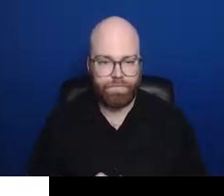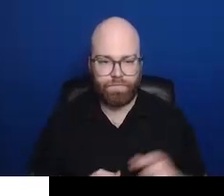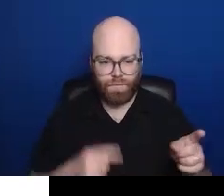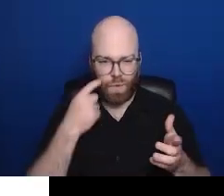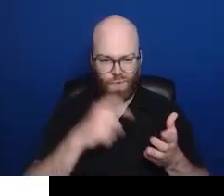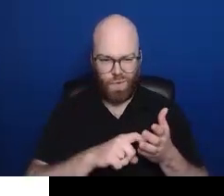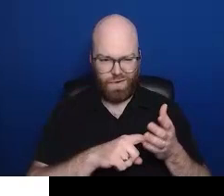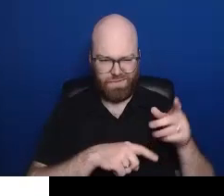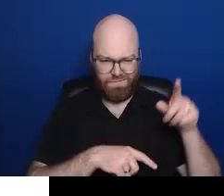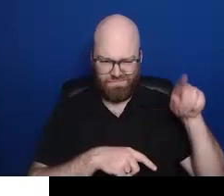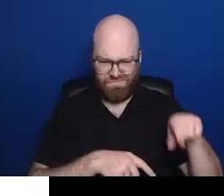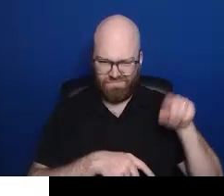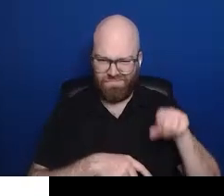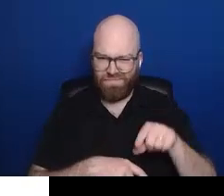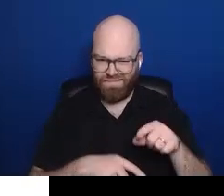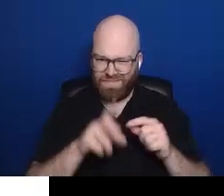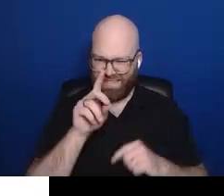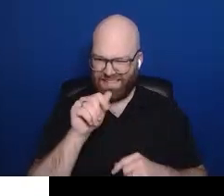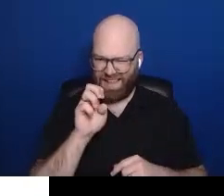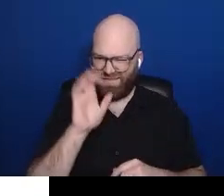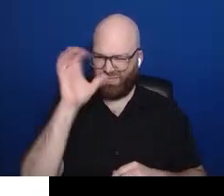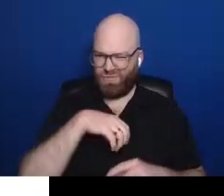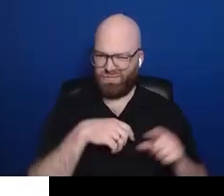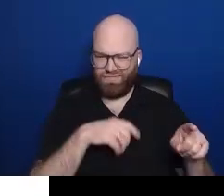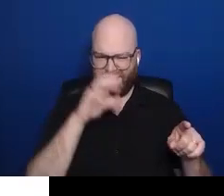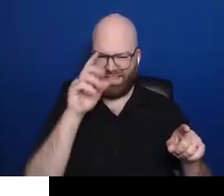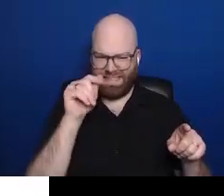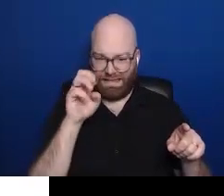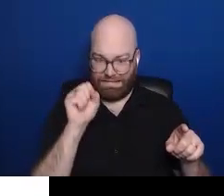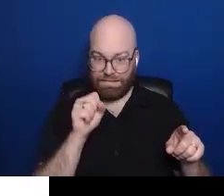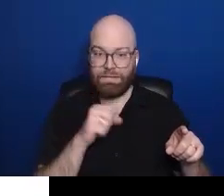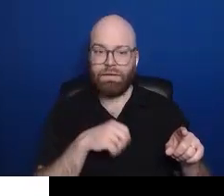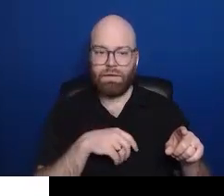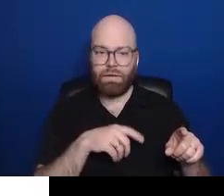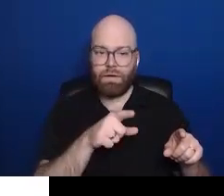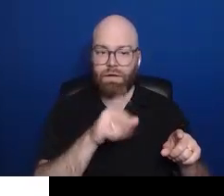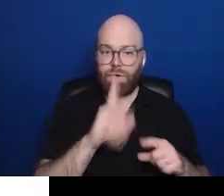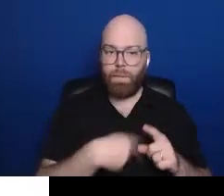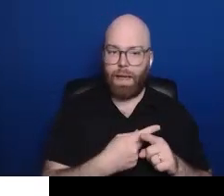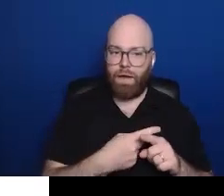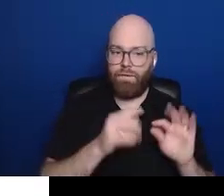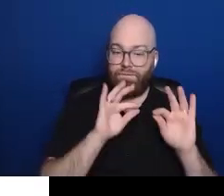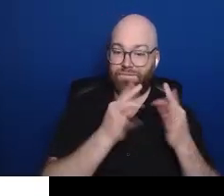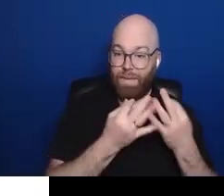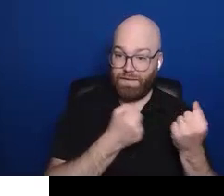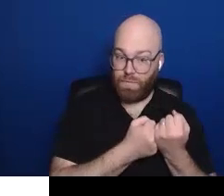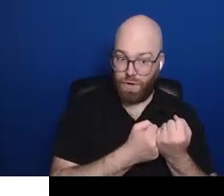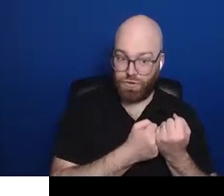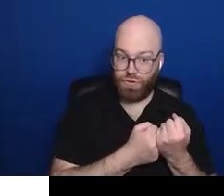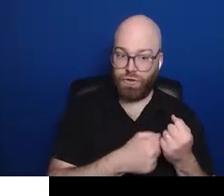Now when the categories where it says family sponsors, we're talking about first preference, second, third and fourth.